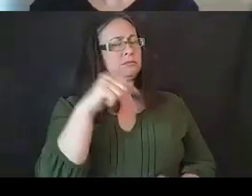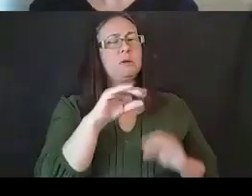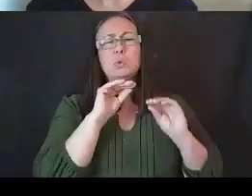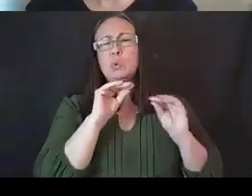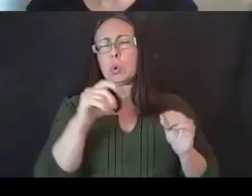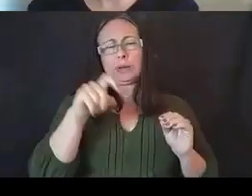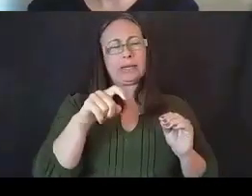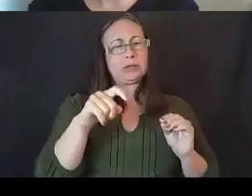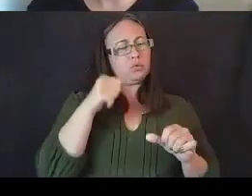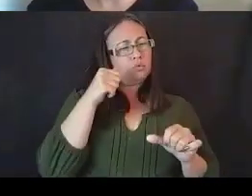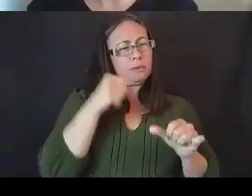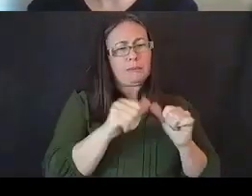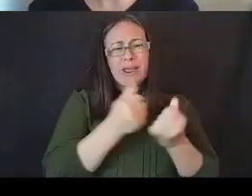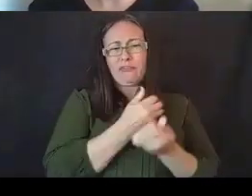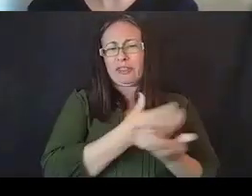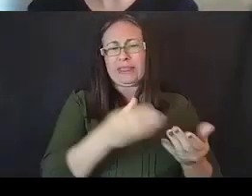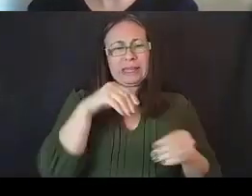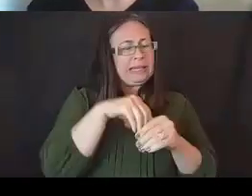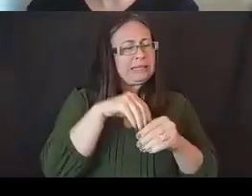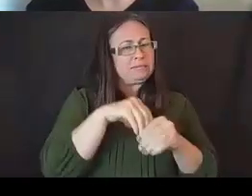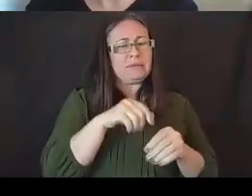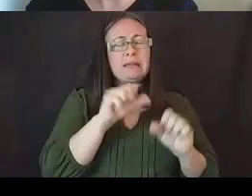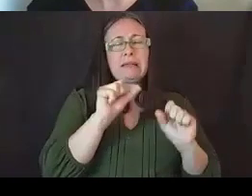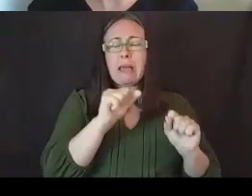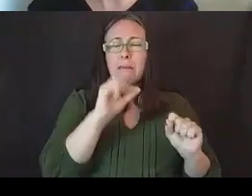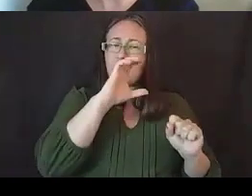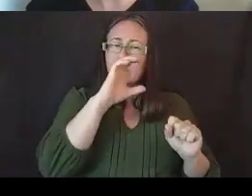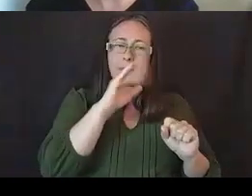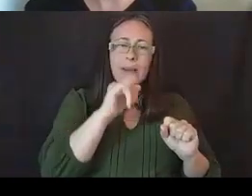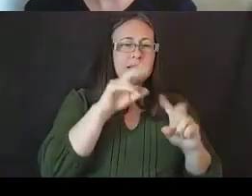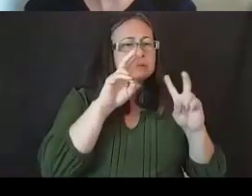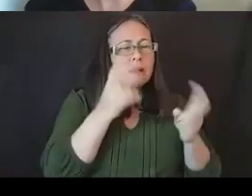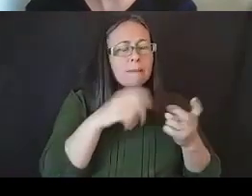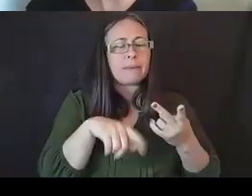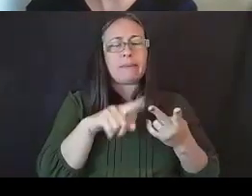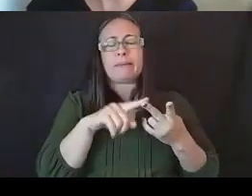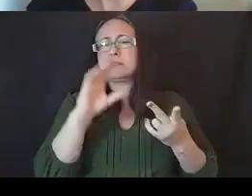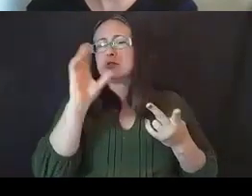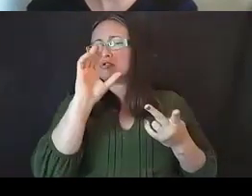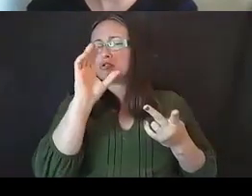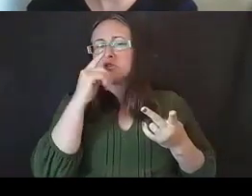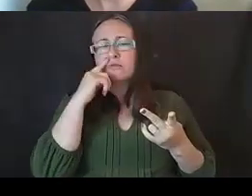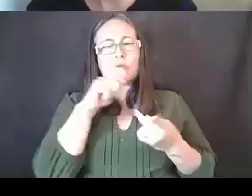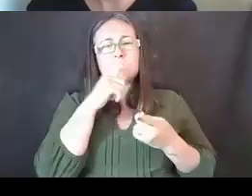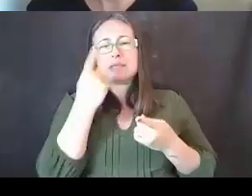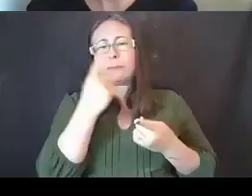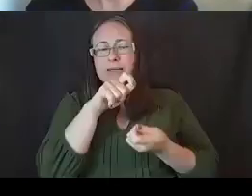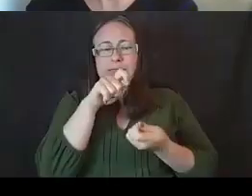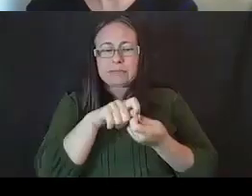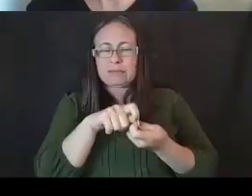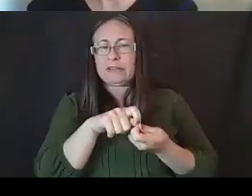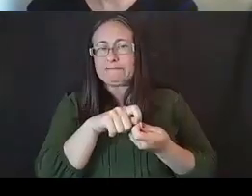everything that's in here. You can browse by topic or just search for something specifically, and yeah, there's a lot here.